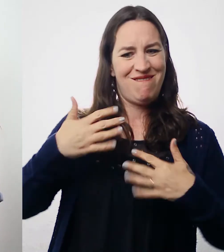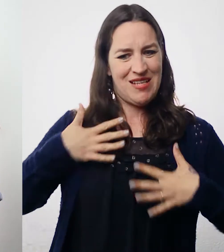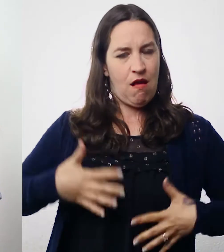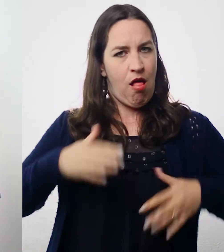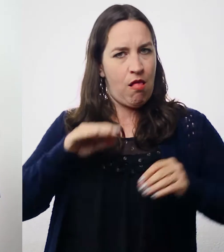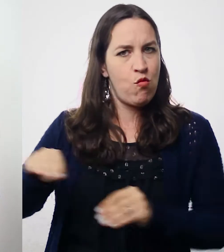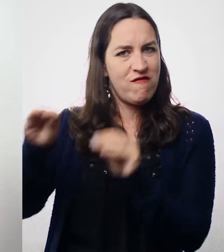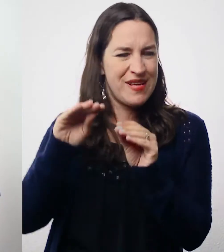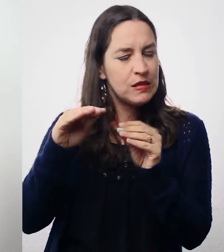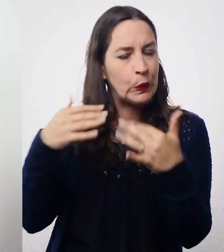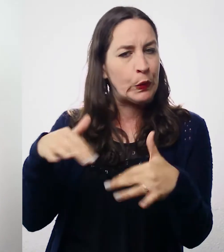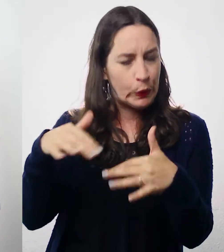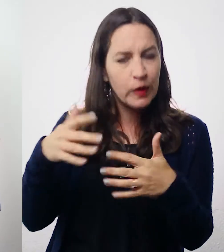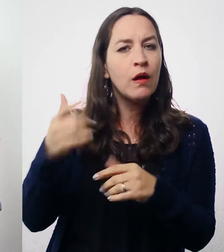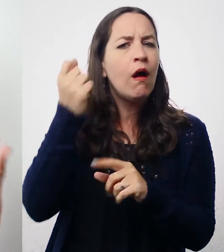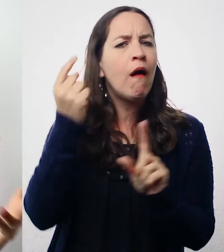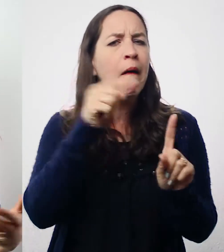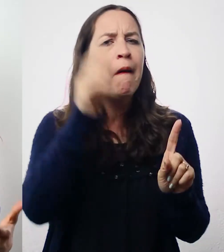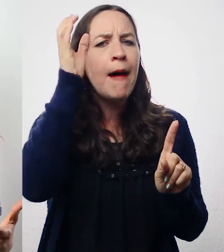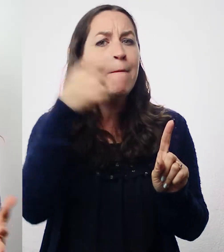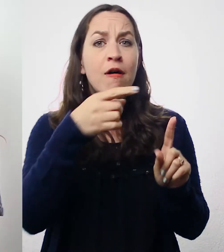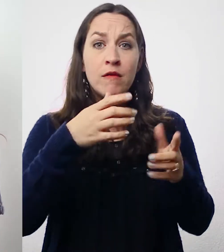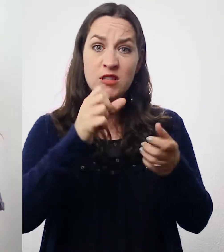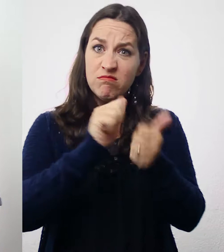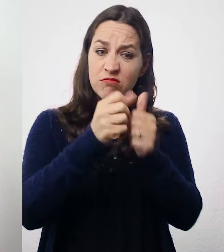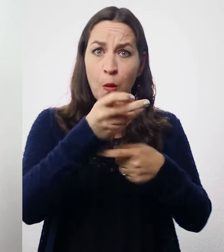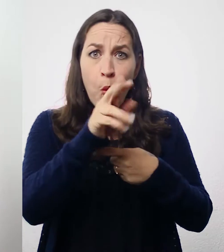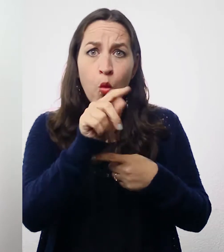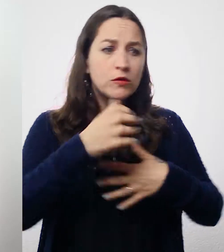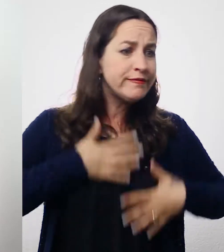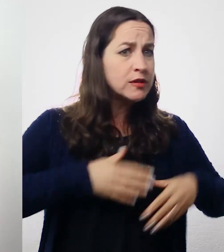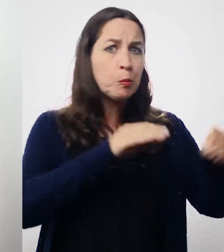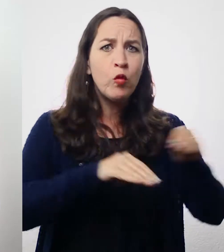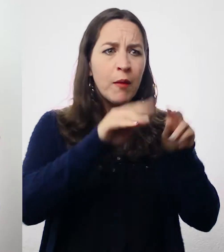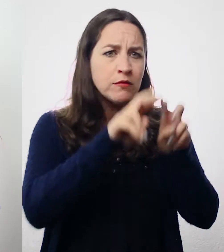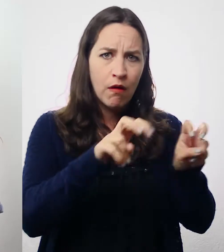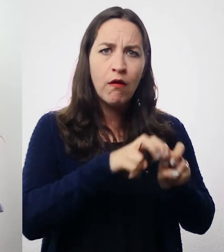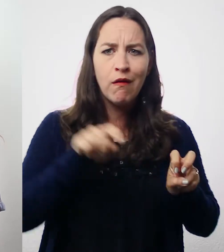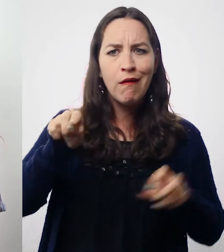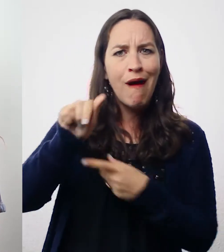that we look at other things, like sports and things like that. But I encourage you to look at ASL in that way.